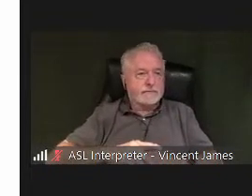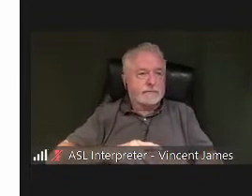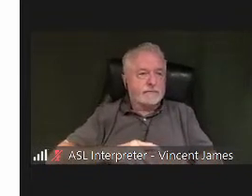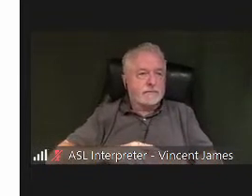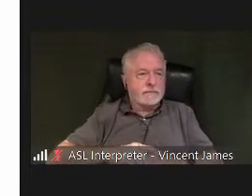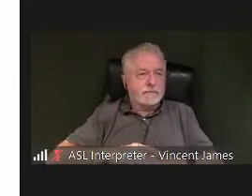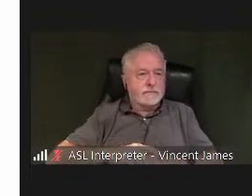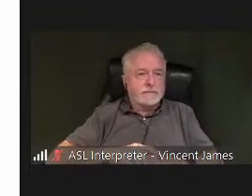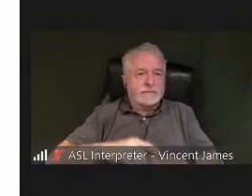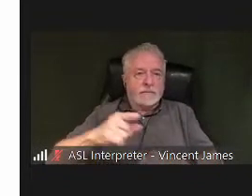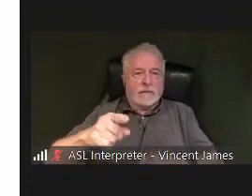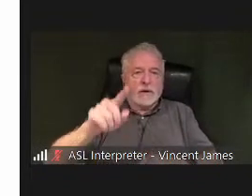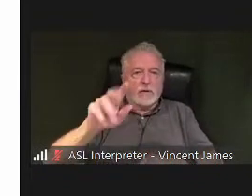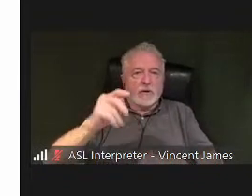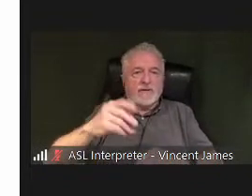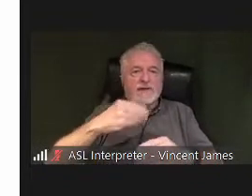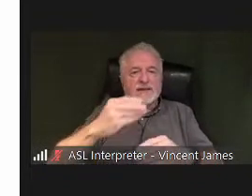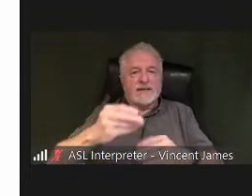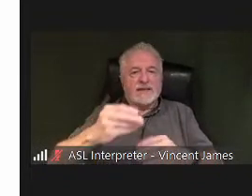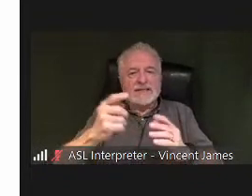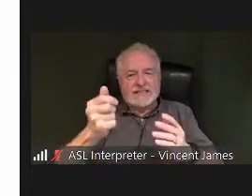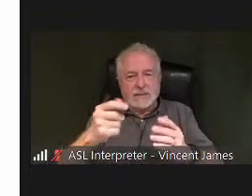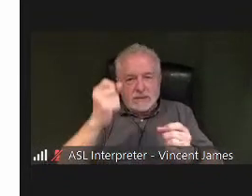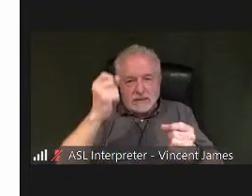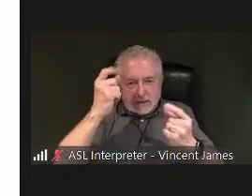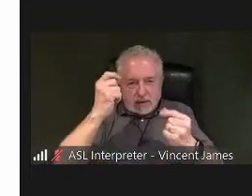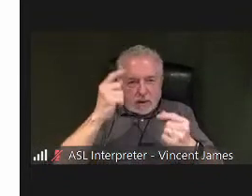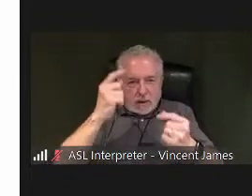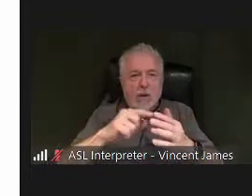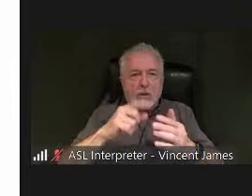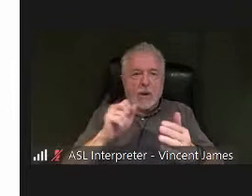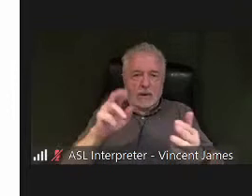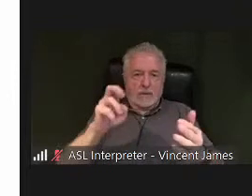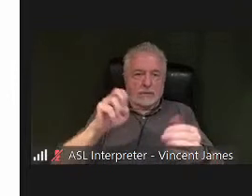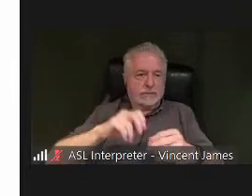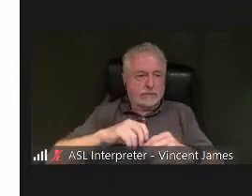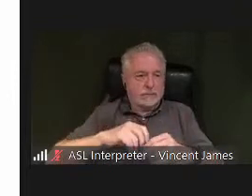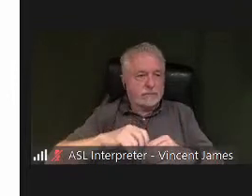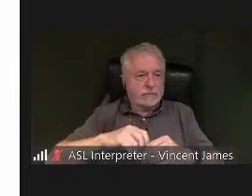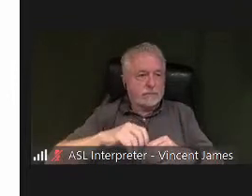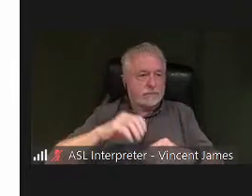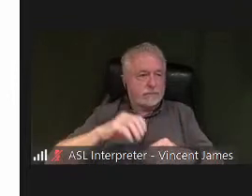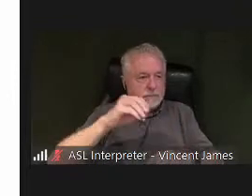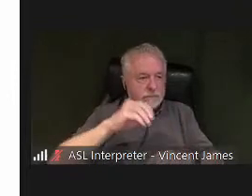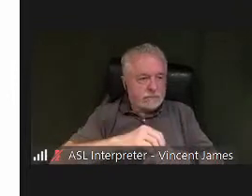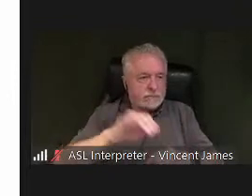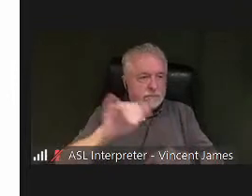So this graph here gives us a little bit understanding about where we are and also